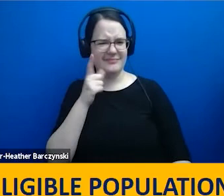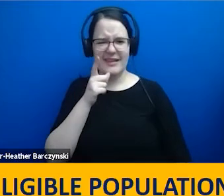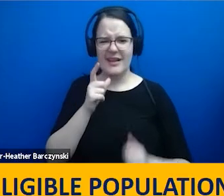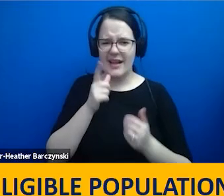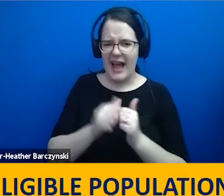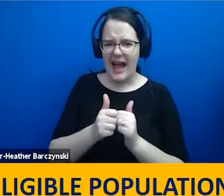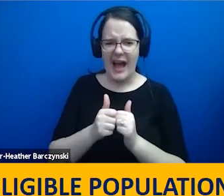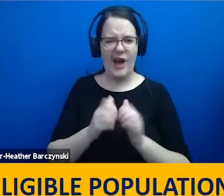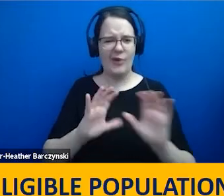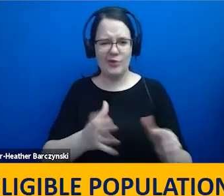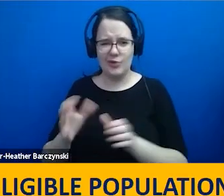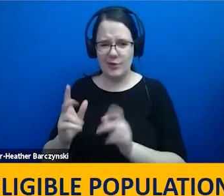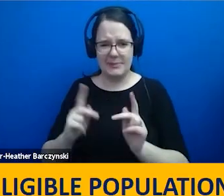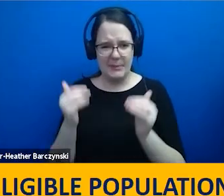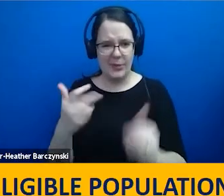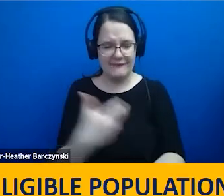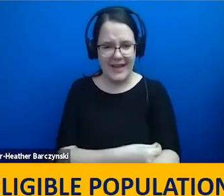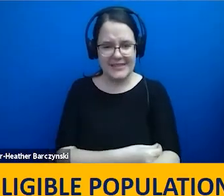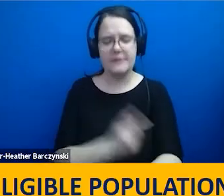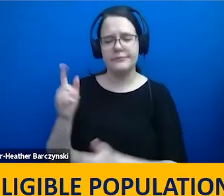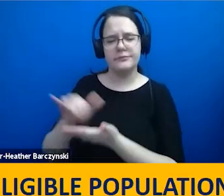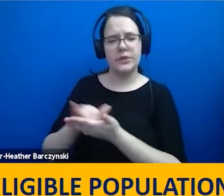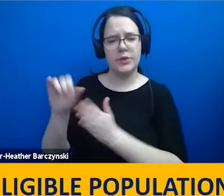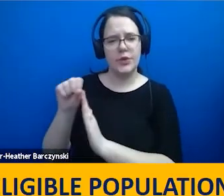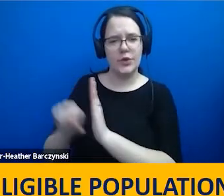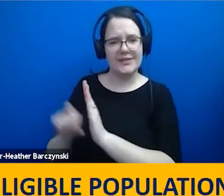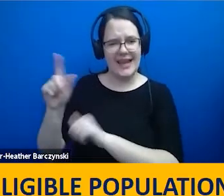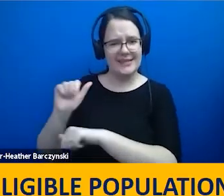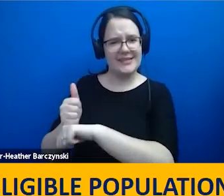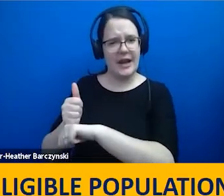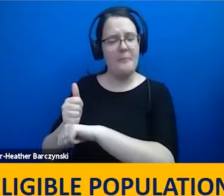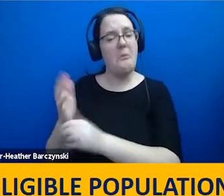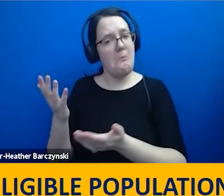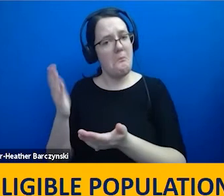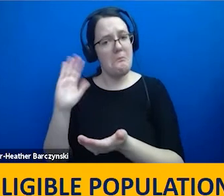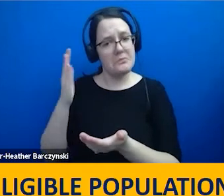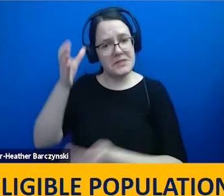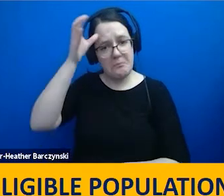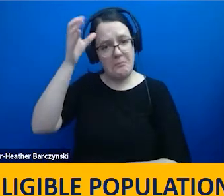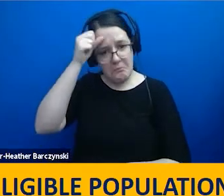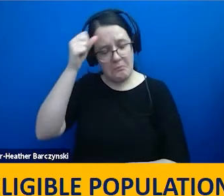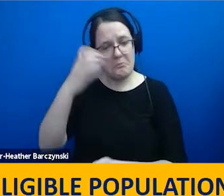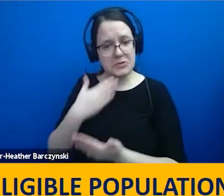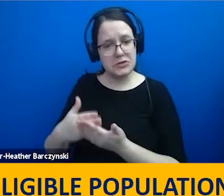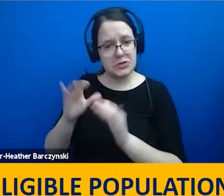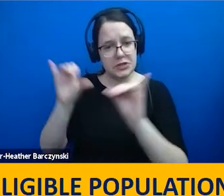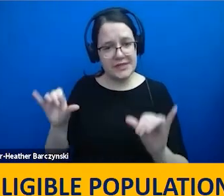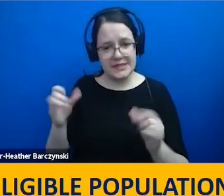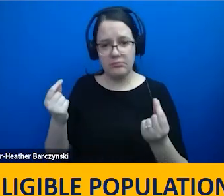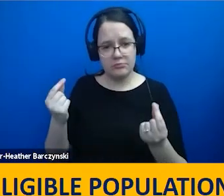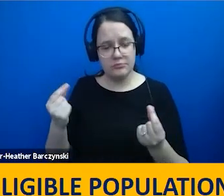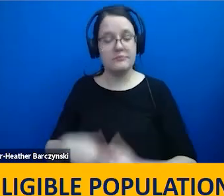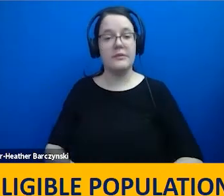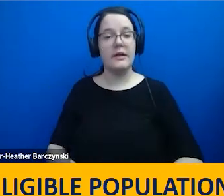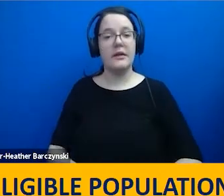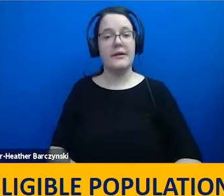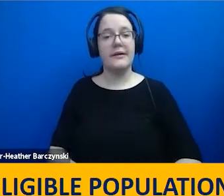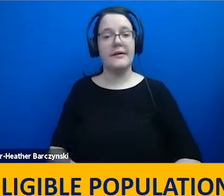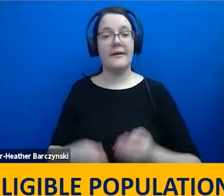state has created really a fairly sensible system where public health is uh asked to do